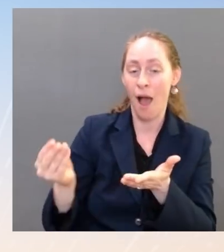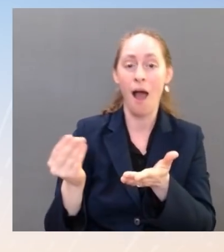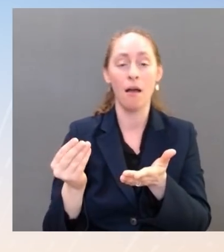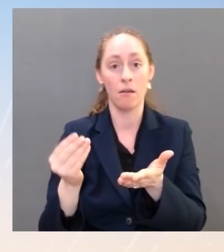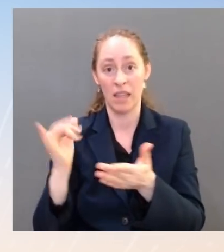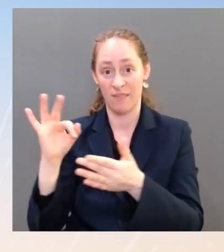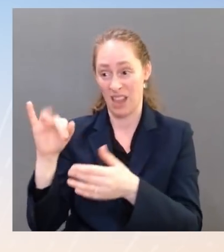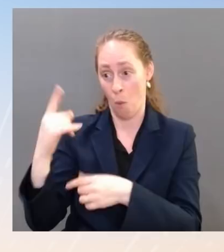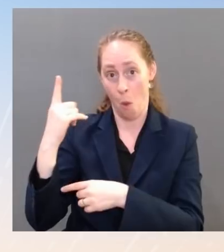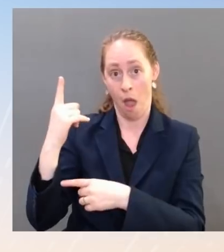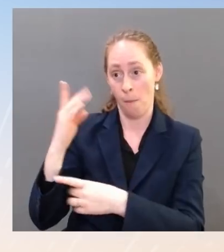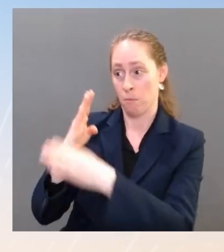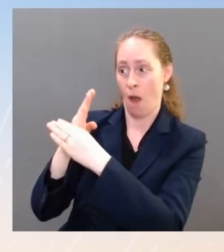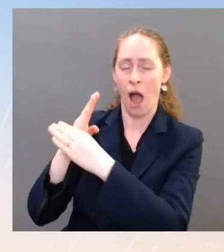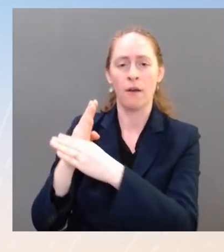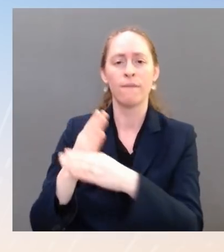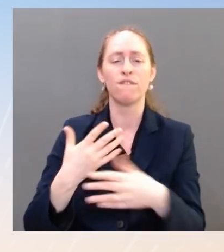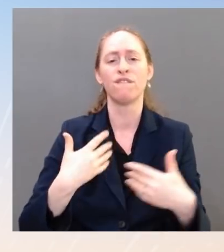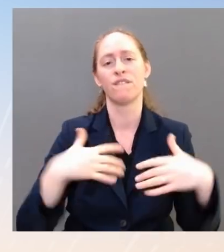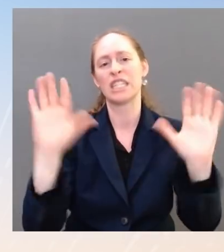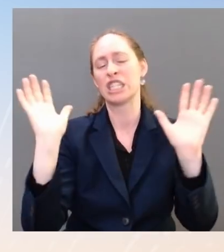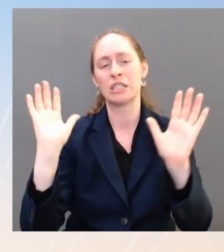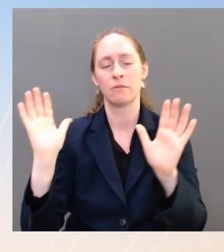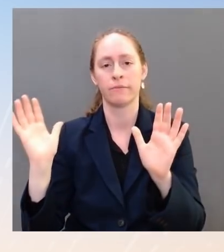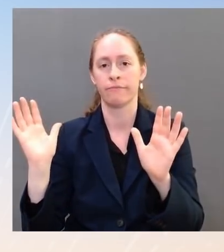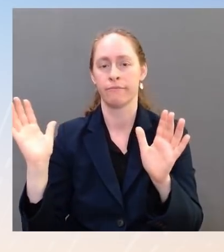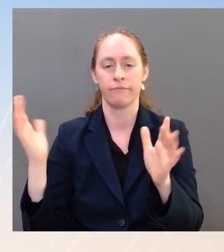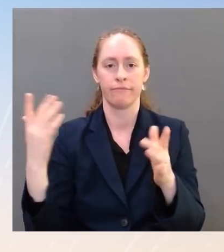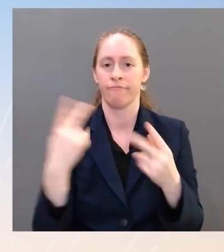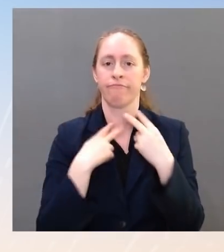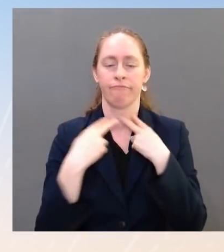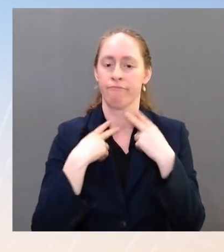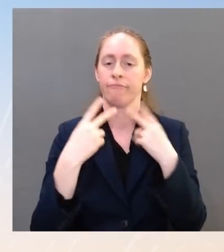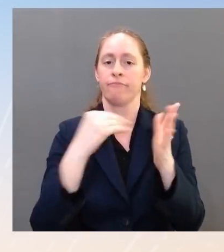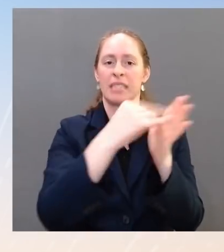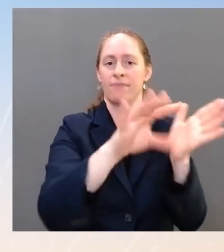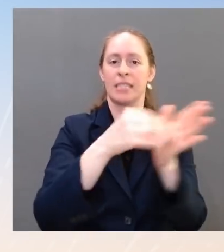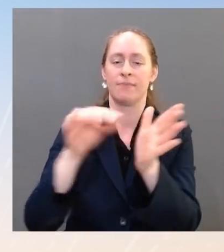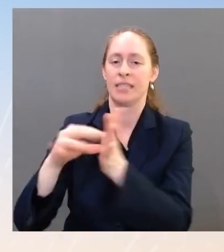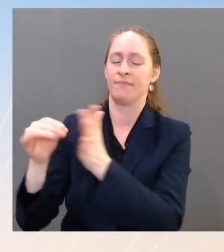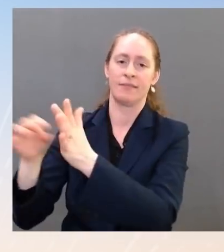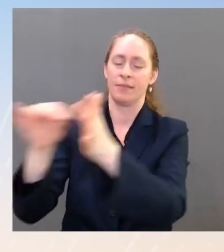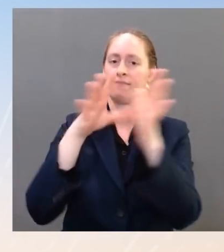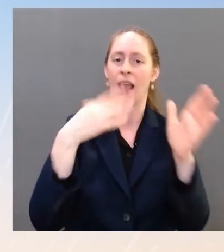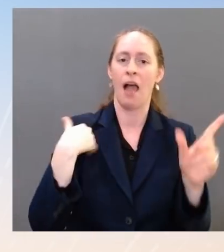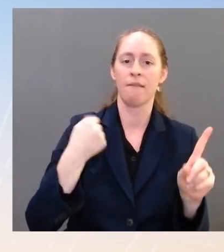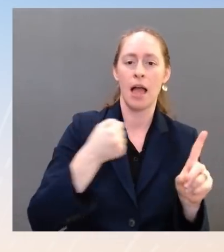which will reduce price pressures. And third, what economists call increasing the productive capacity of our economy.